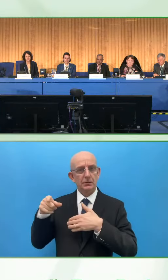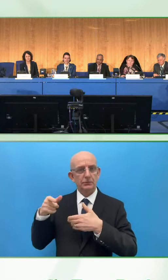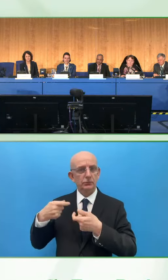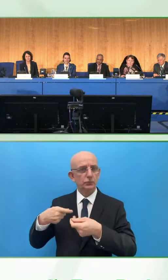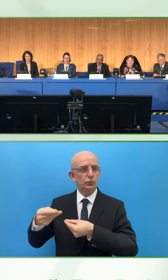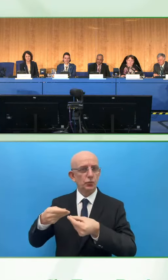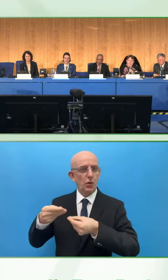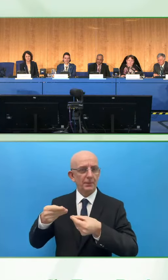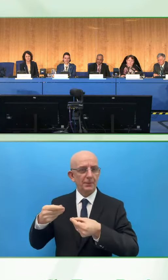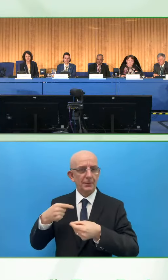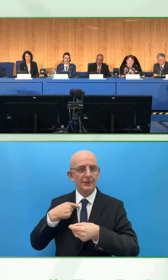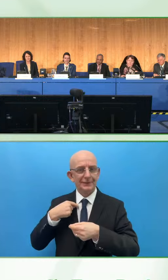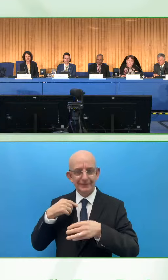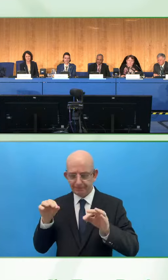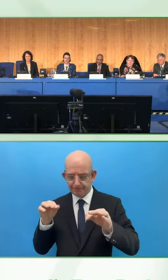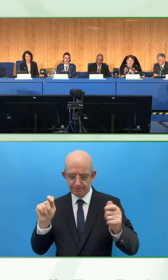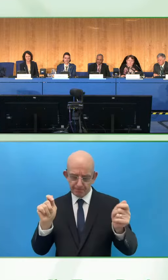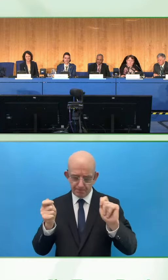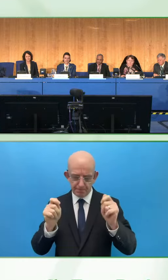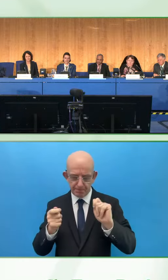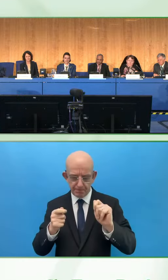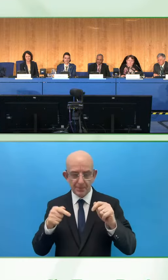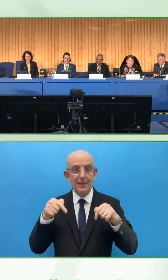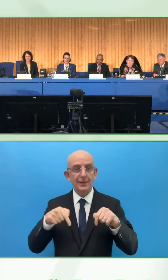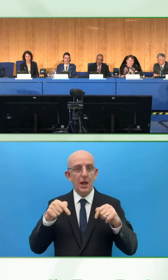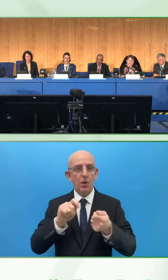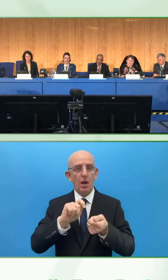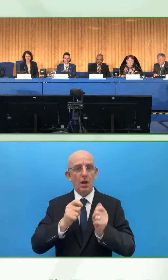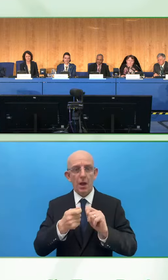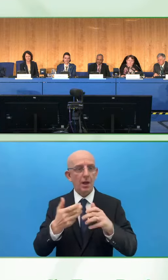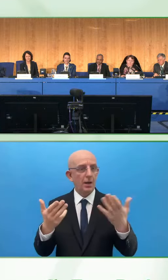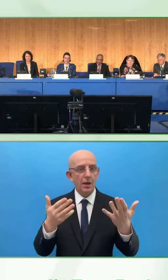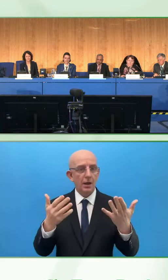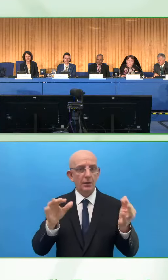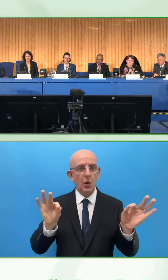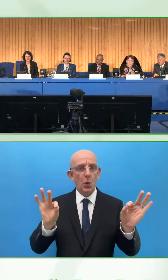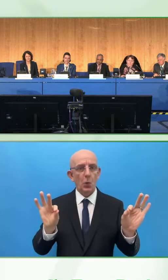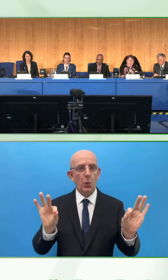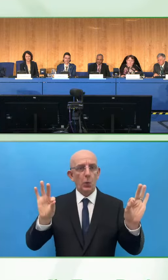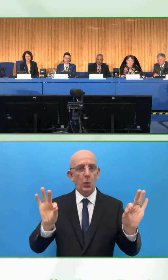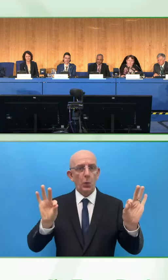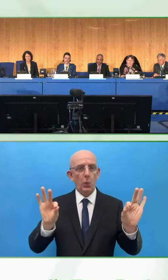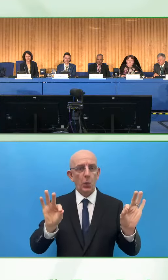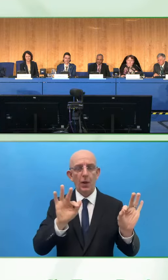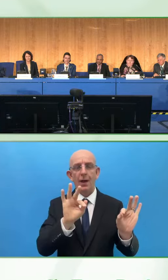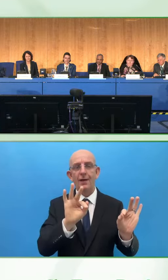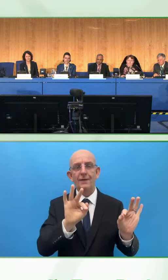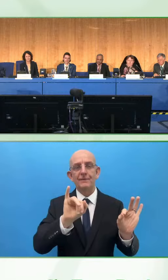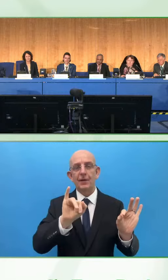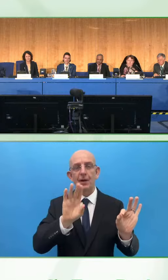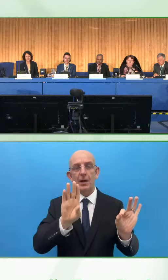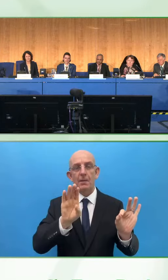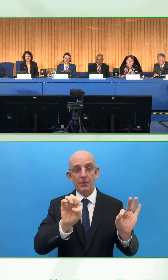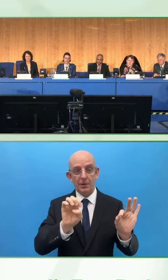On this end I have a piece of plastic tubing to protect my teeth, because I put it in my